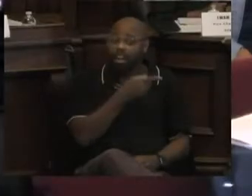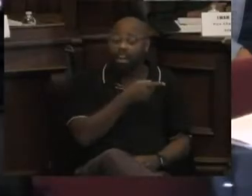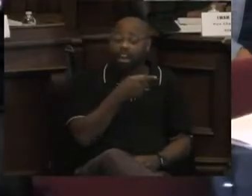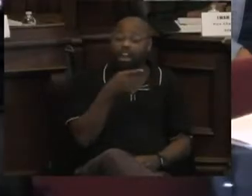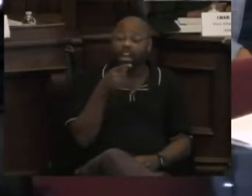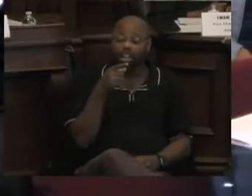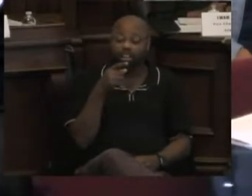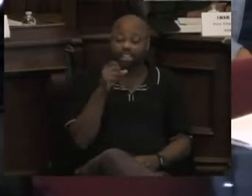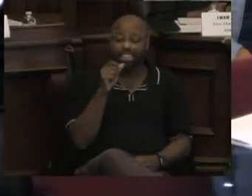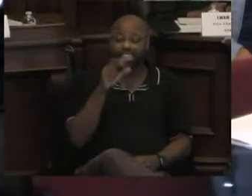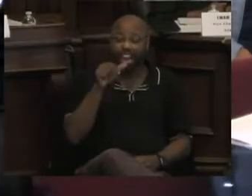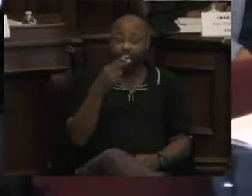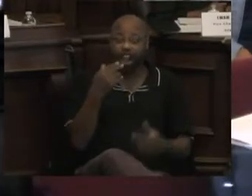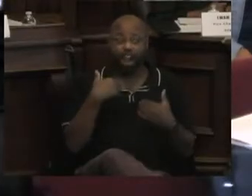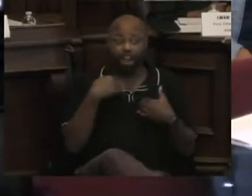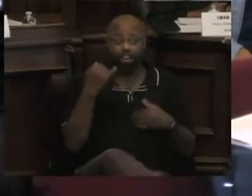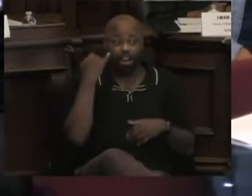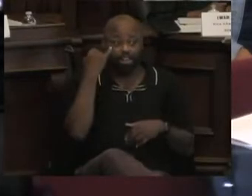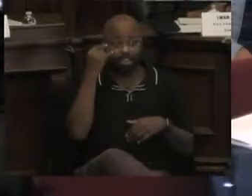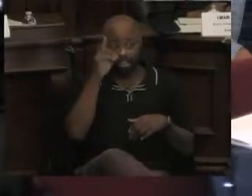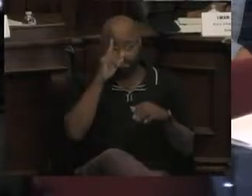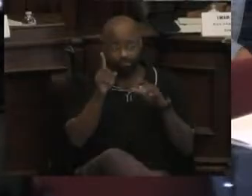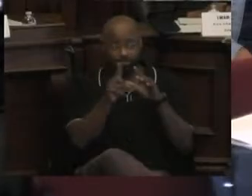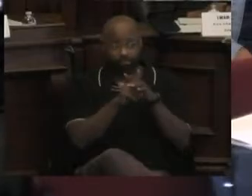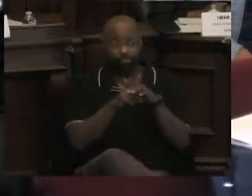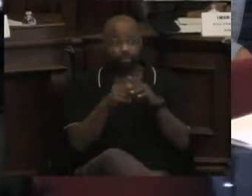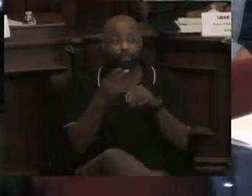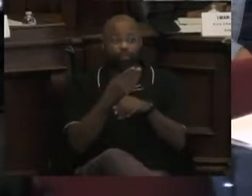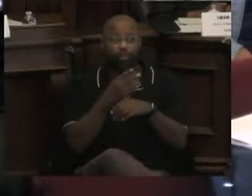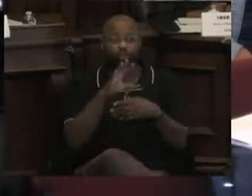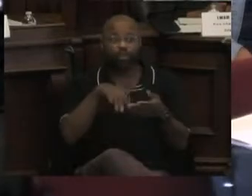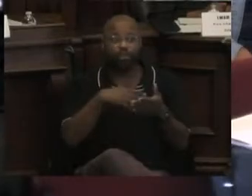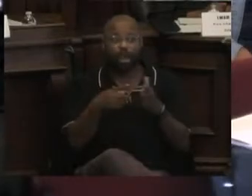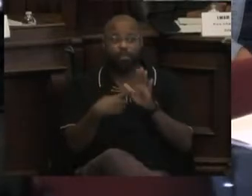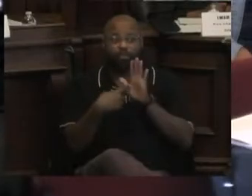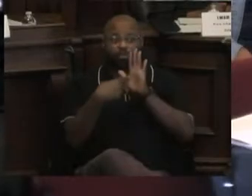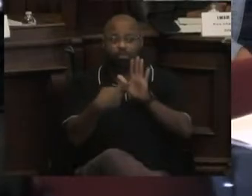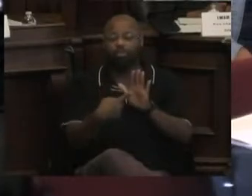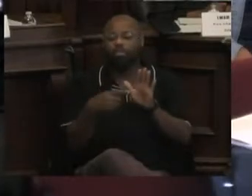here's my street. What happened on my street? Funny enough,